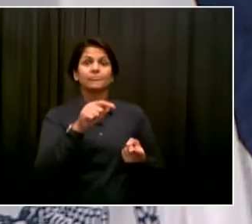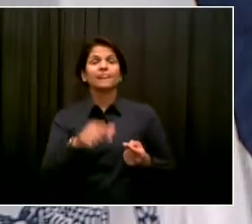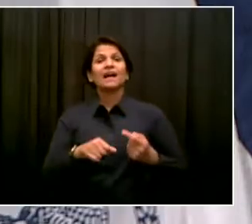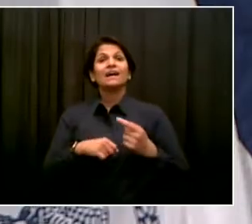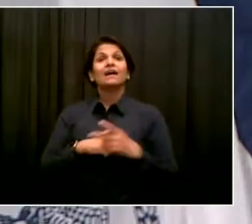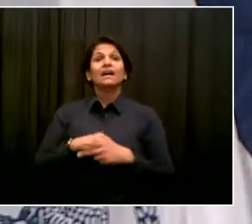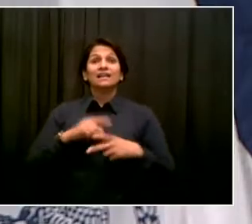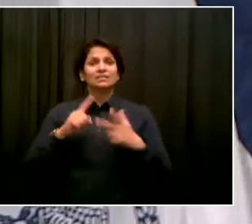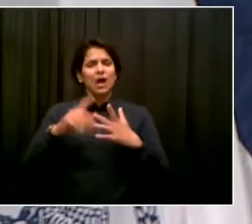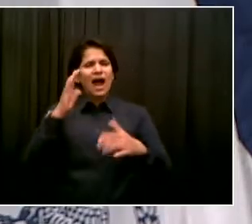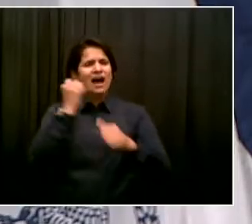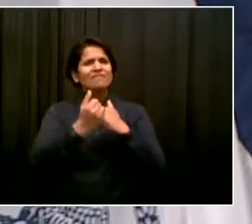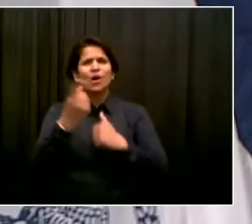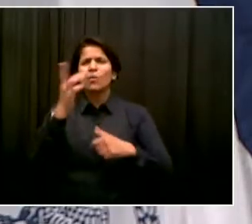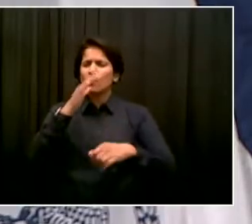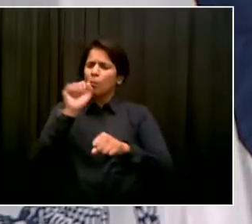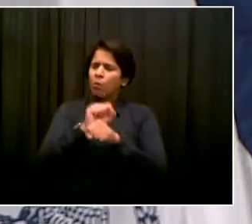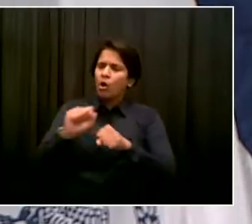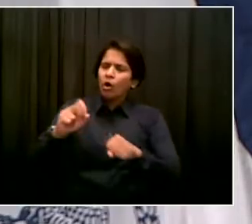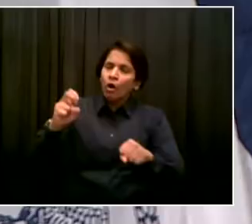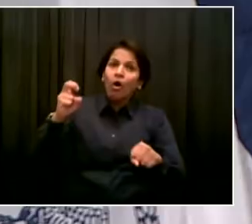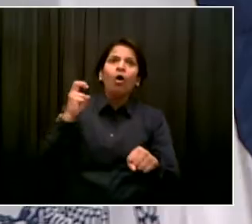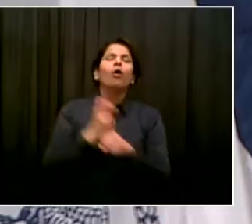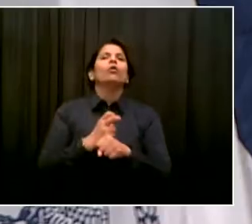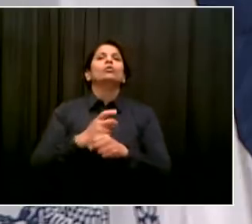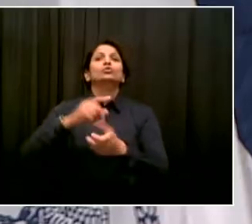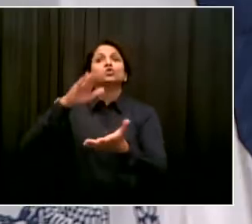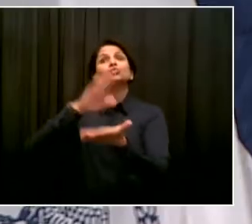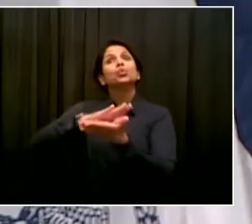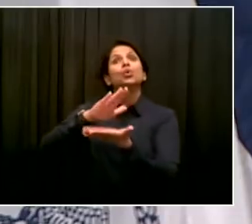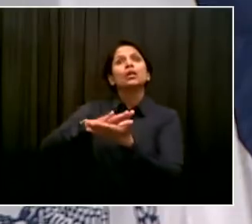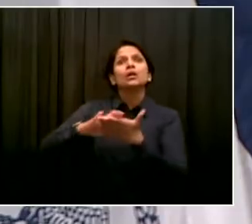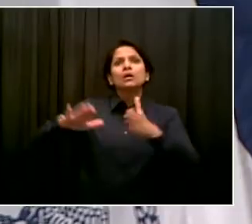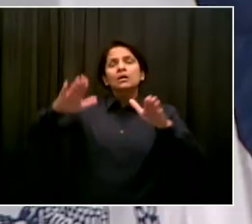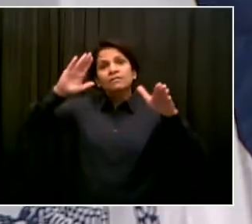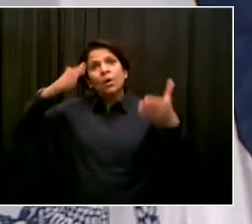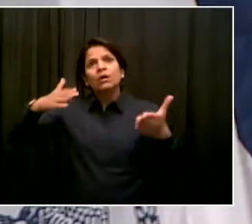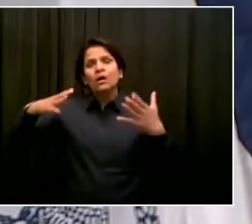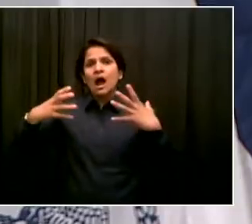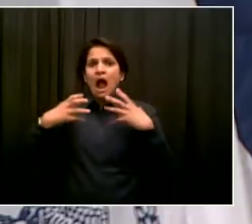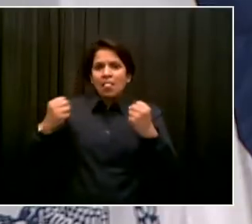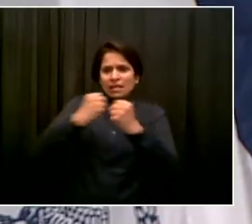EXTRAORDINARY EFFORTS PEOPLE ARE MAKING STARTING WITH EVERYONE IN THE SCHOOLS. WHICH HAVE BEEN THE SAFEST